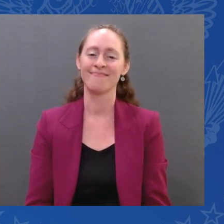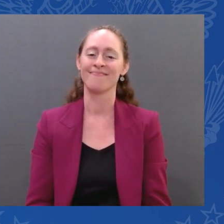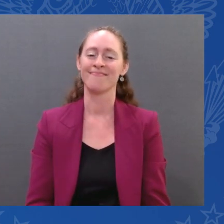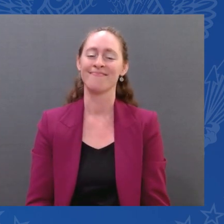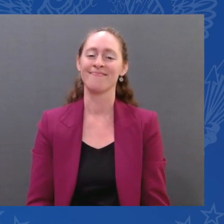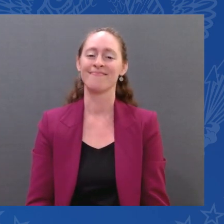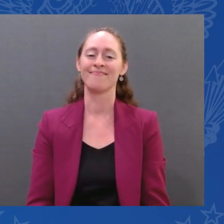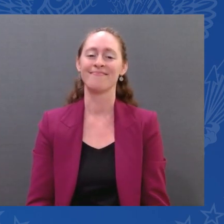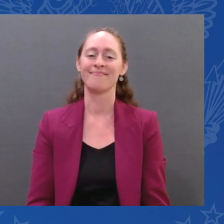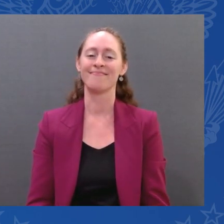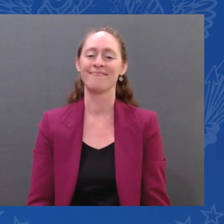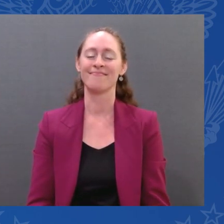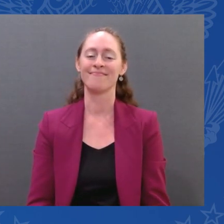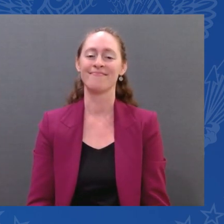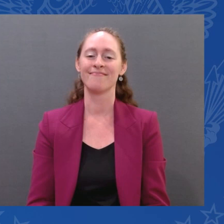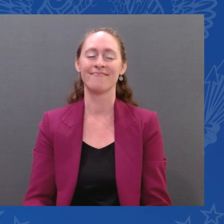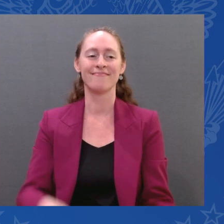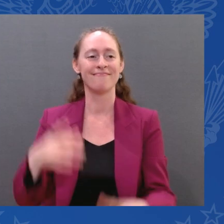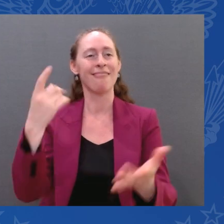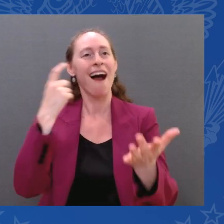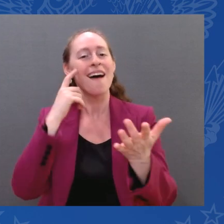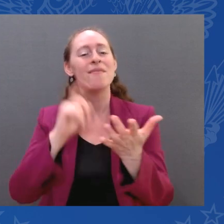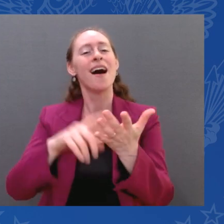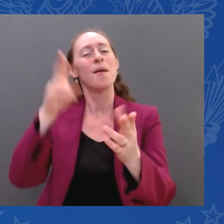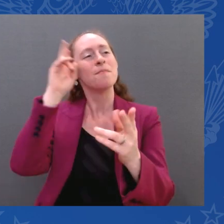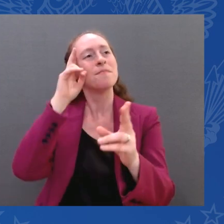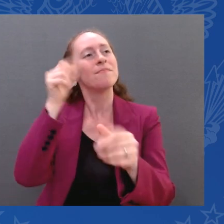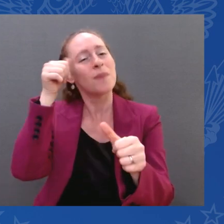It brings you reminds you of the day that you lost them.